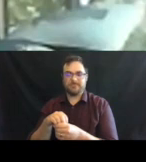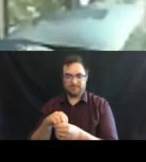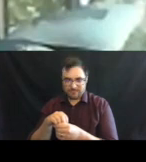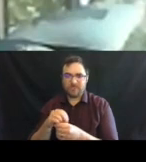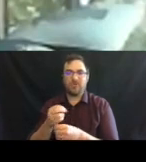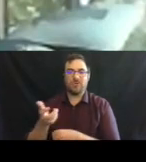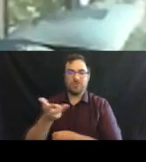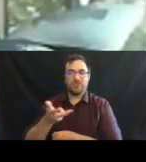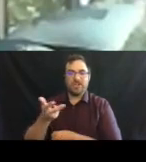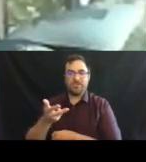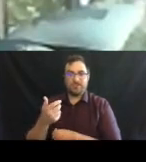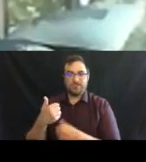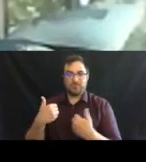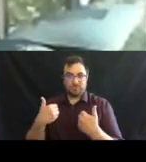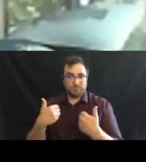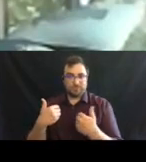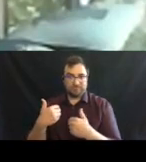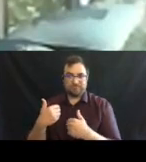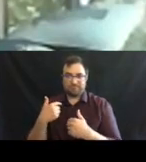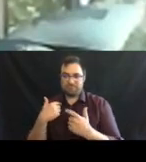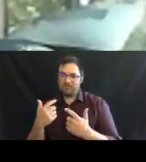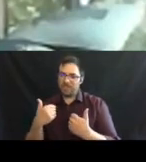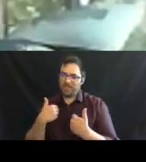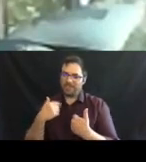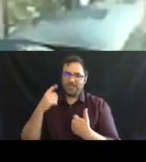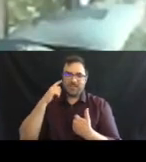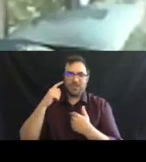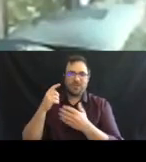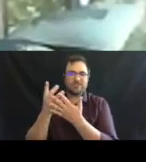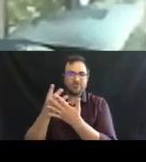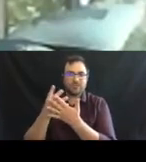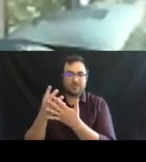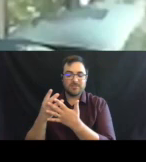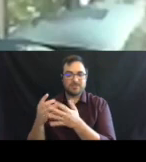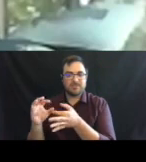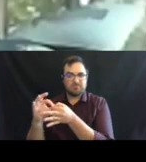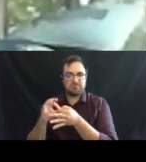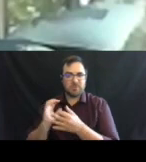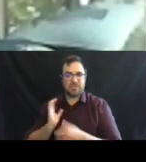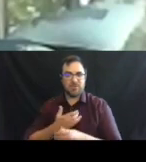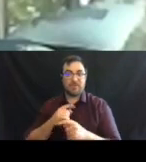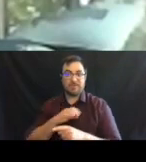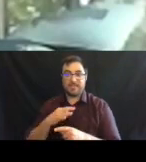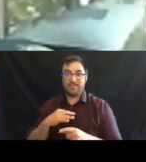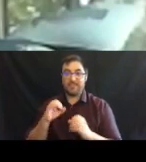that are placed with our staff and if a family... providers can't get the family back into follow-up